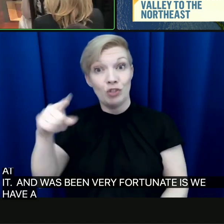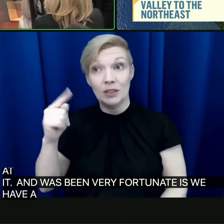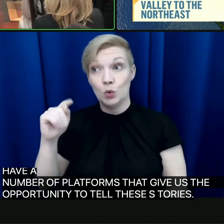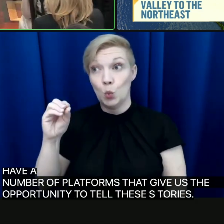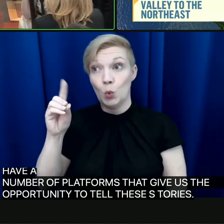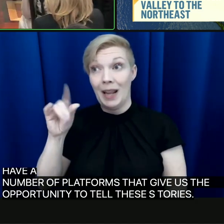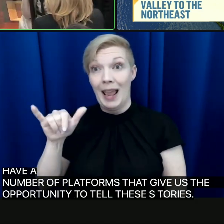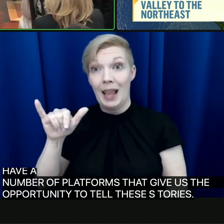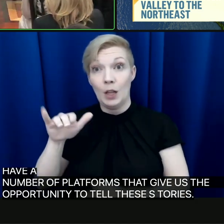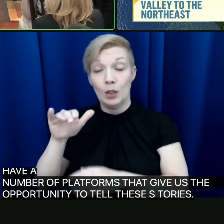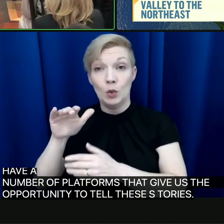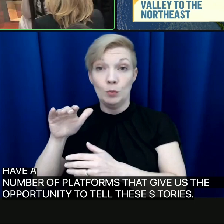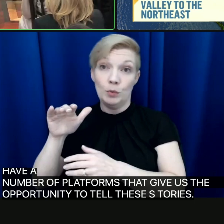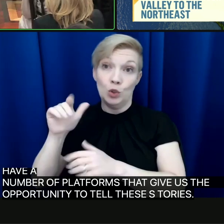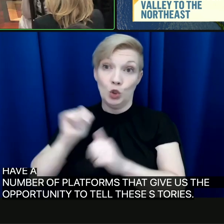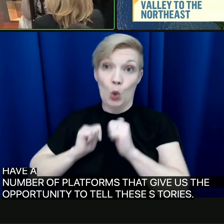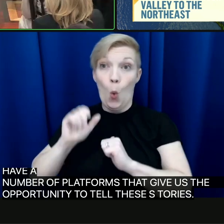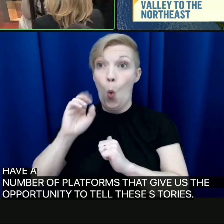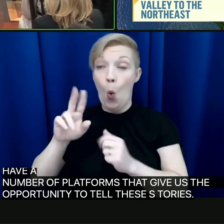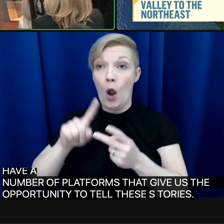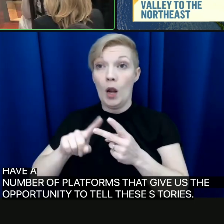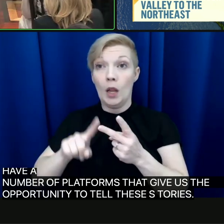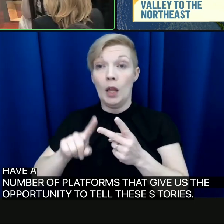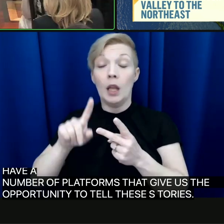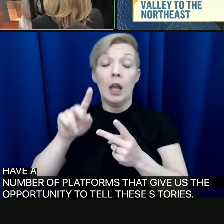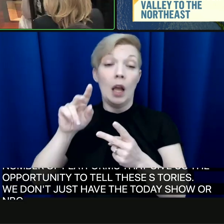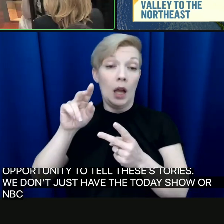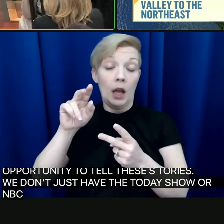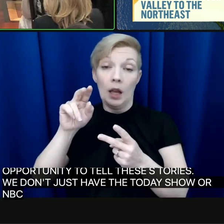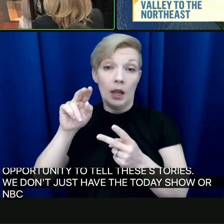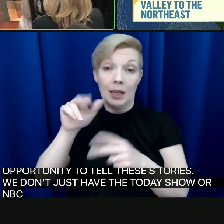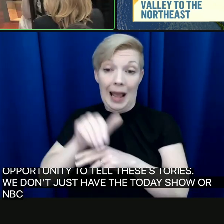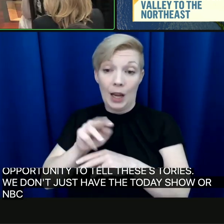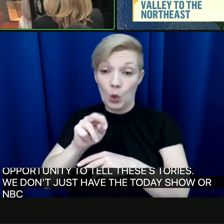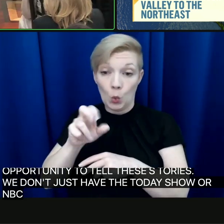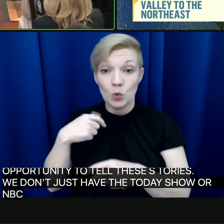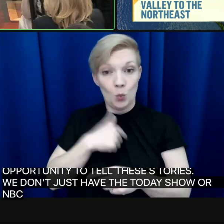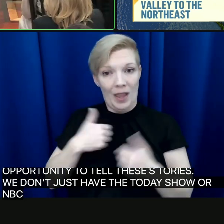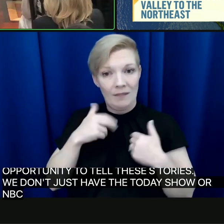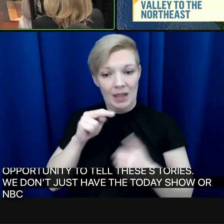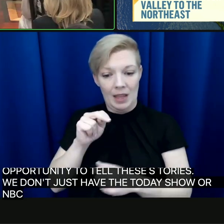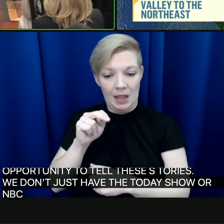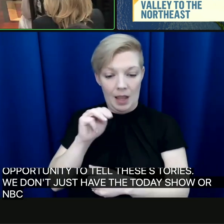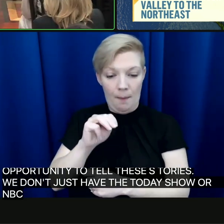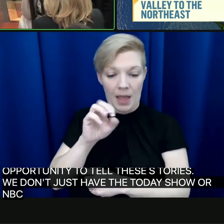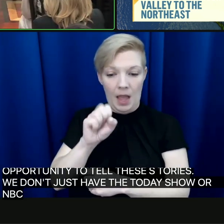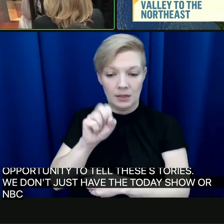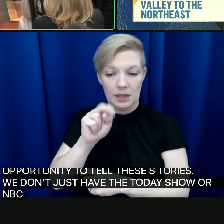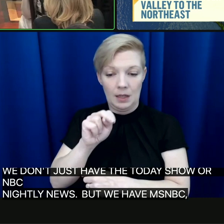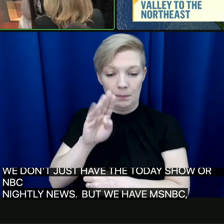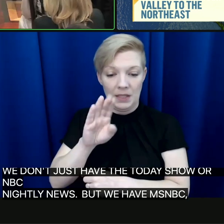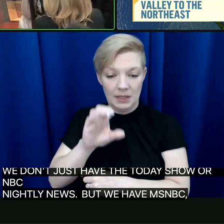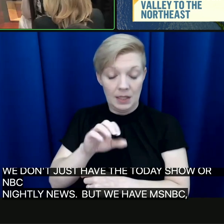Nightly News, but we have MSNBC, we have NBC News now. We have peacock streaming television.